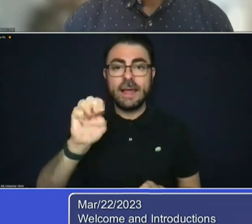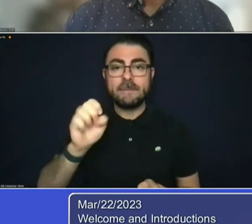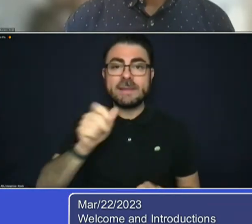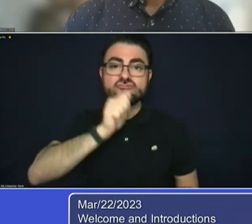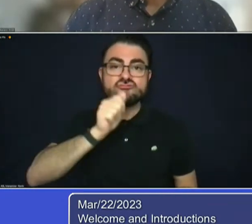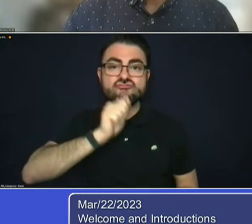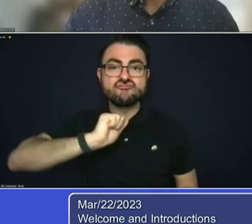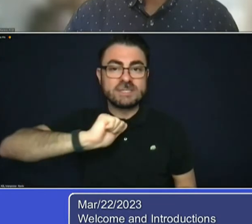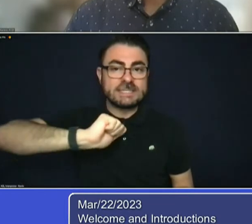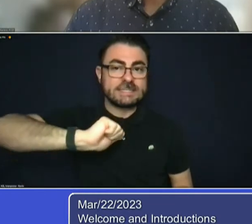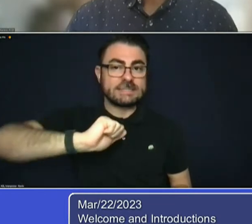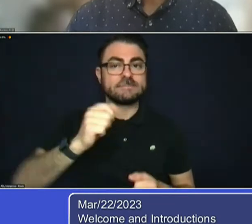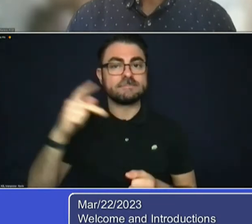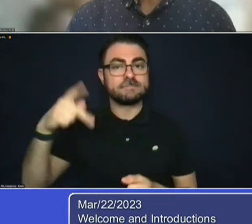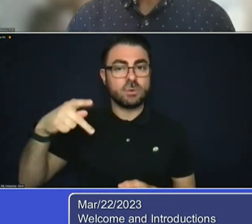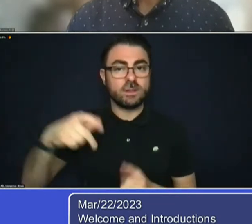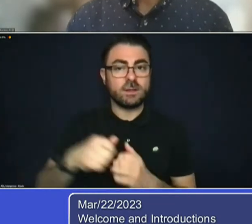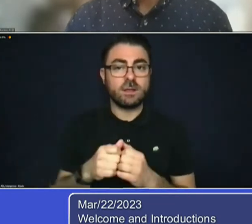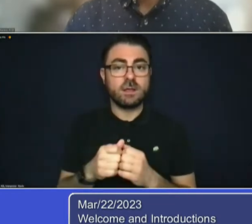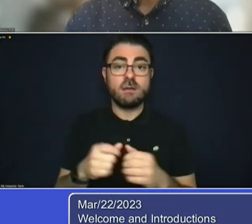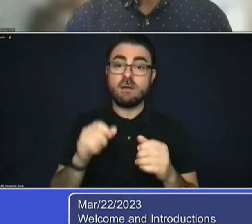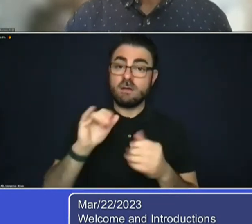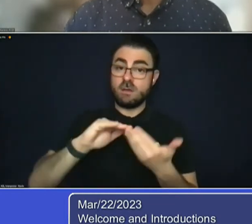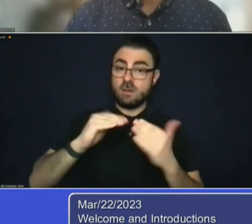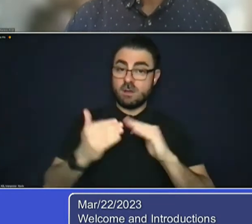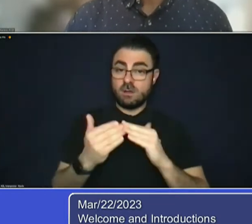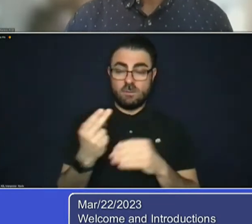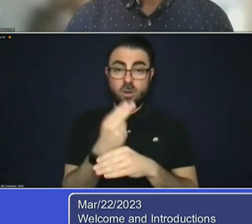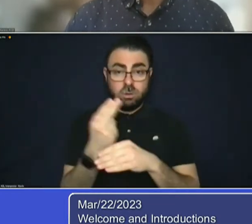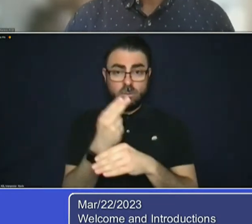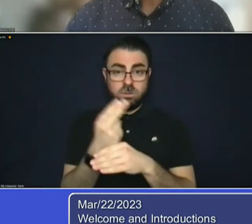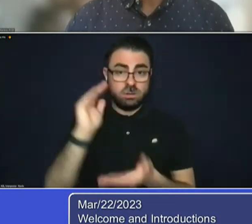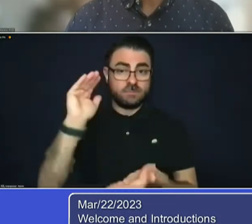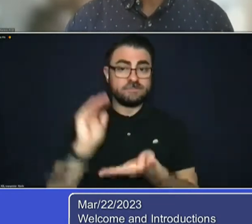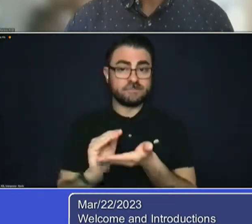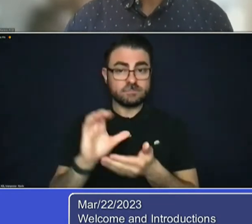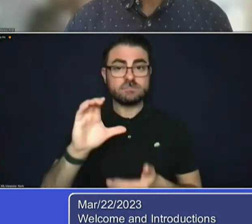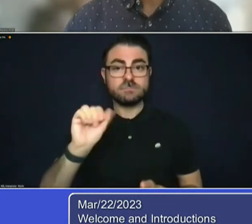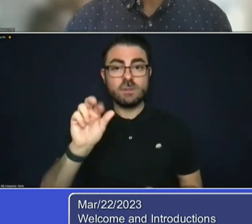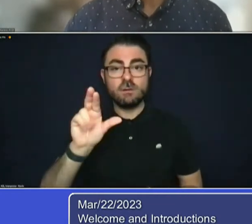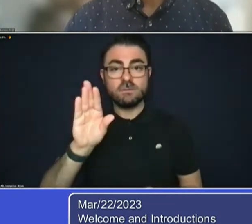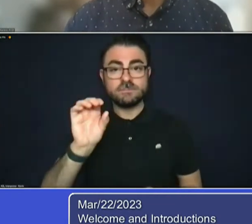THEY ARE ALL INTENDED TO INVEST